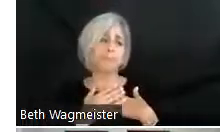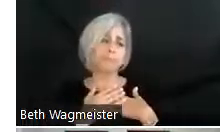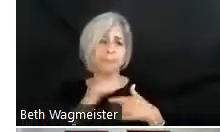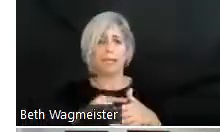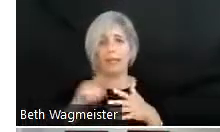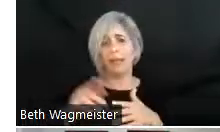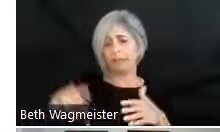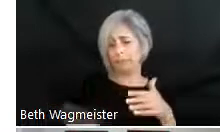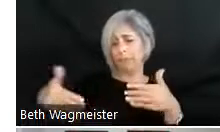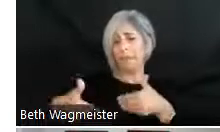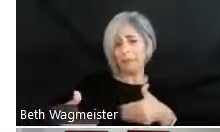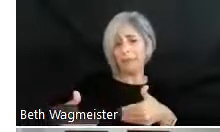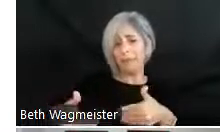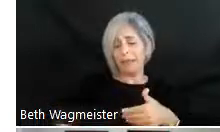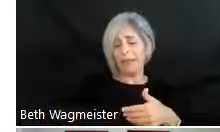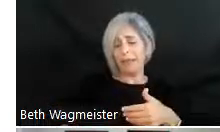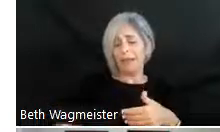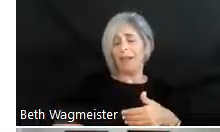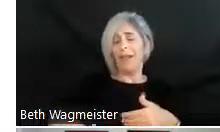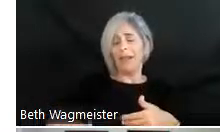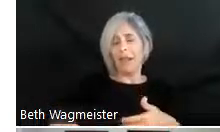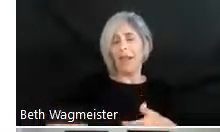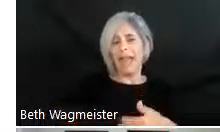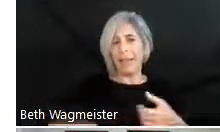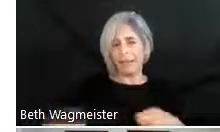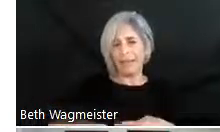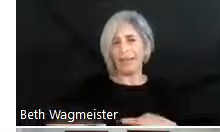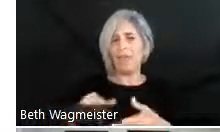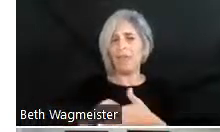and finally towards compassion. In fact I've got a story I have a friend whose daughter